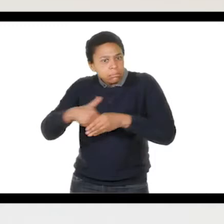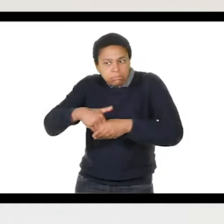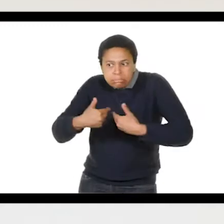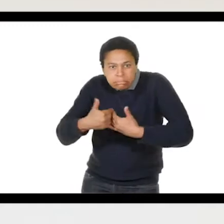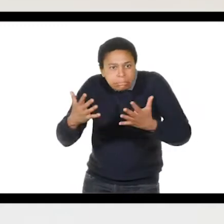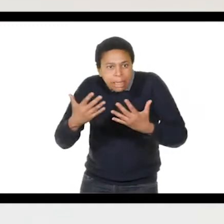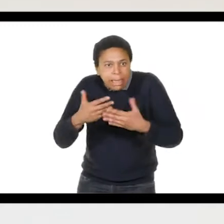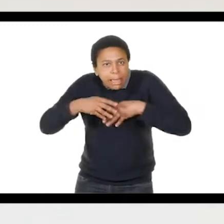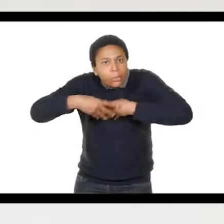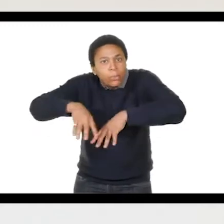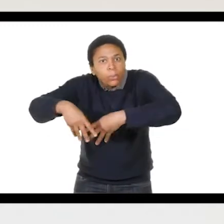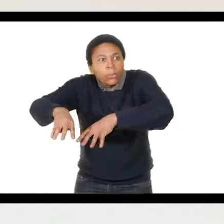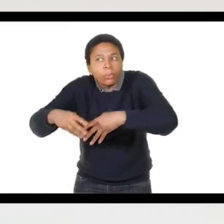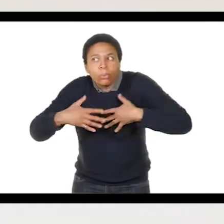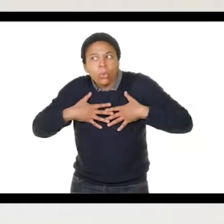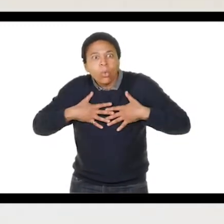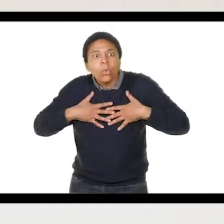when I’ve been on any sort of demonstration.